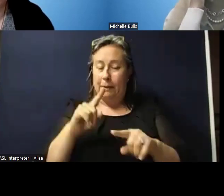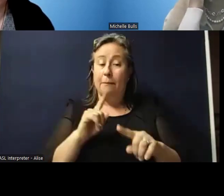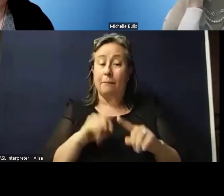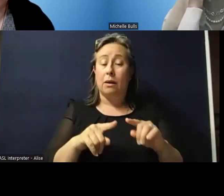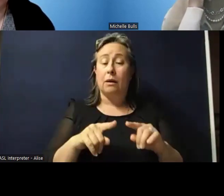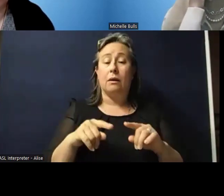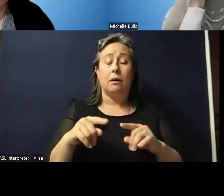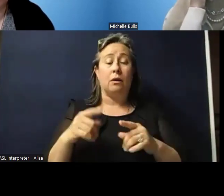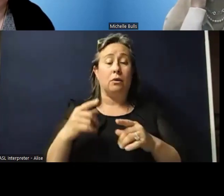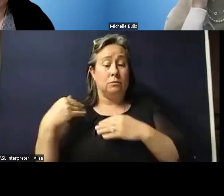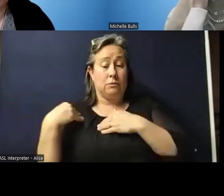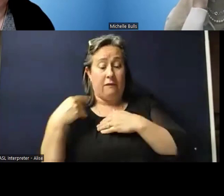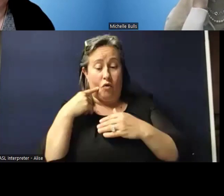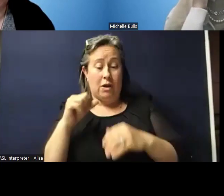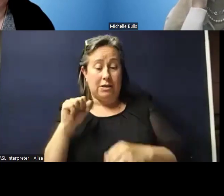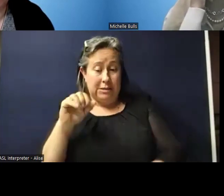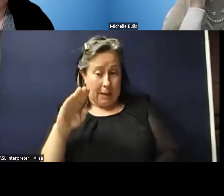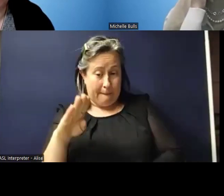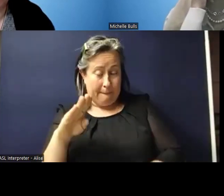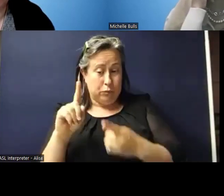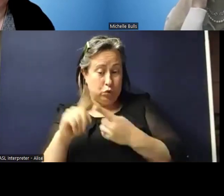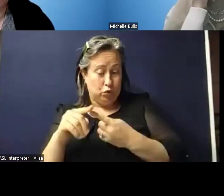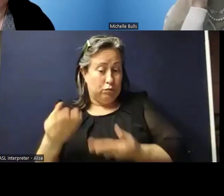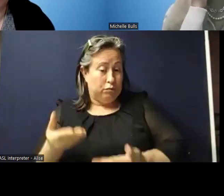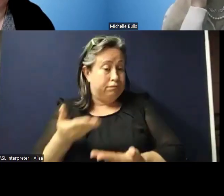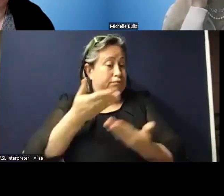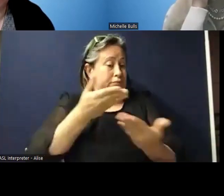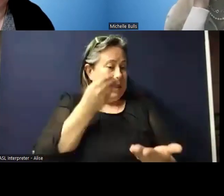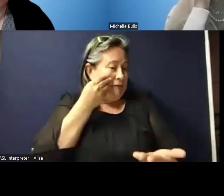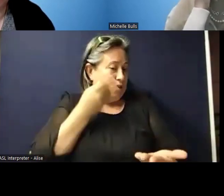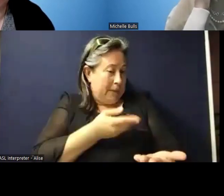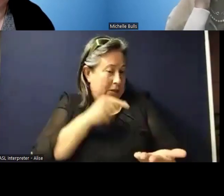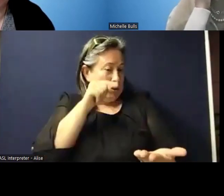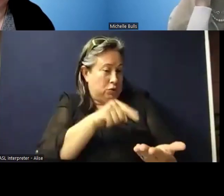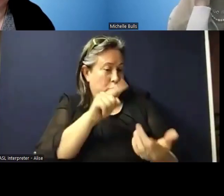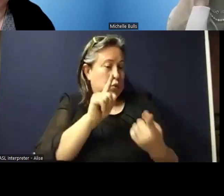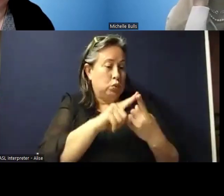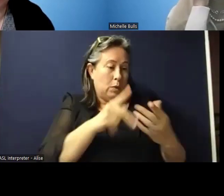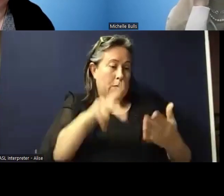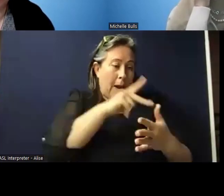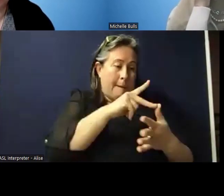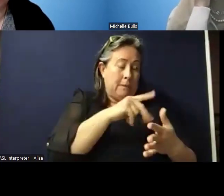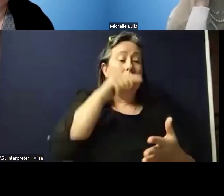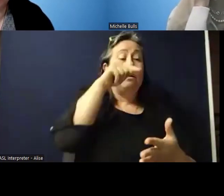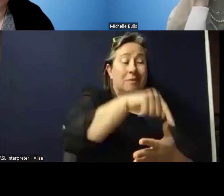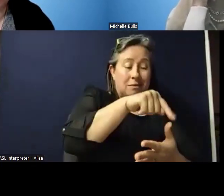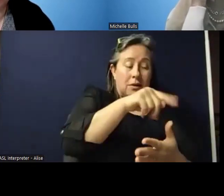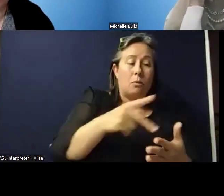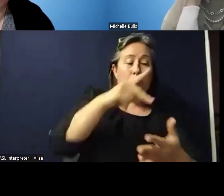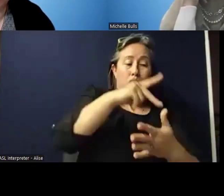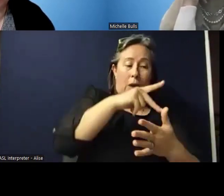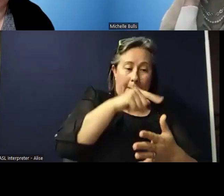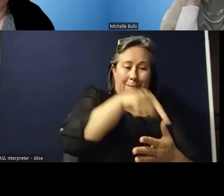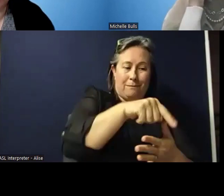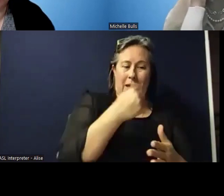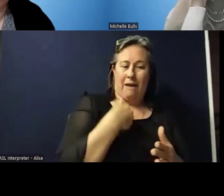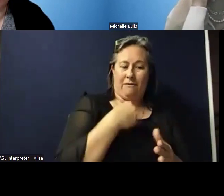to provide the information needed to the prime. And then the prime has the direct relationship with NIH,